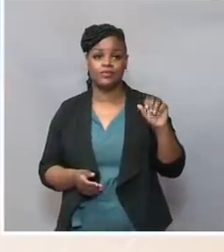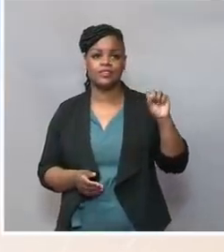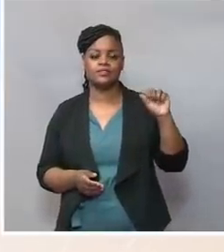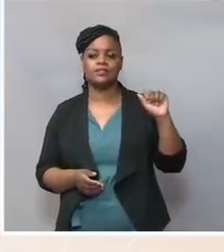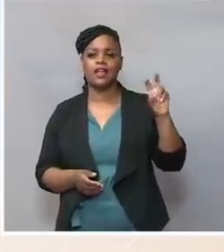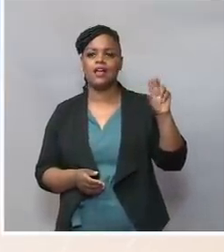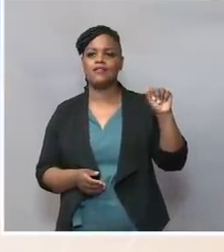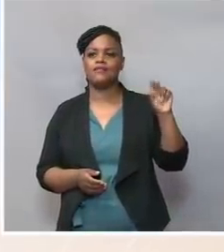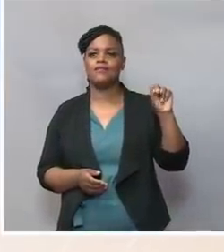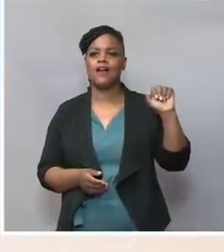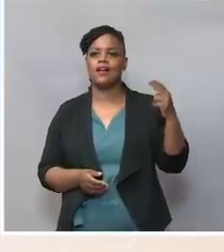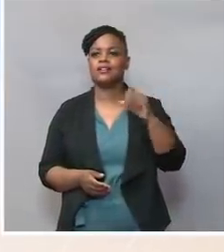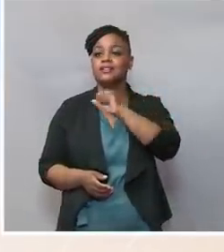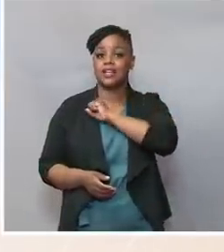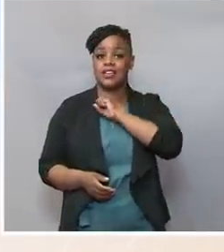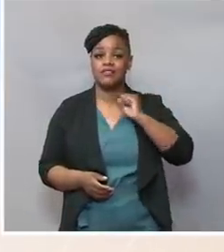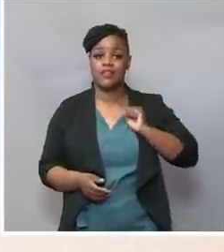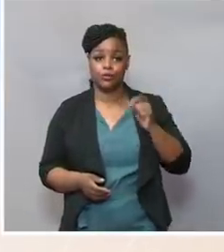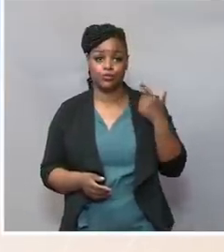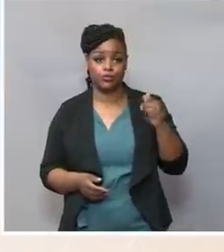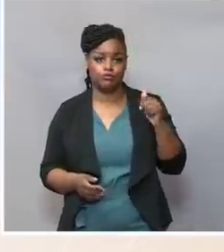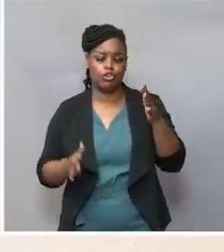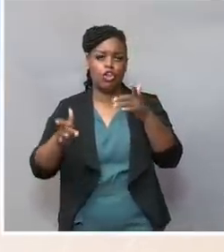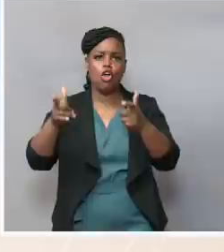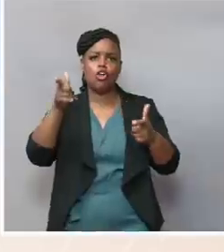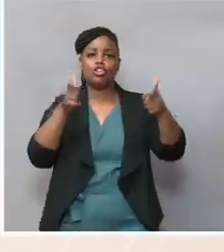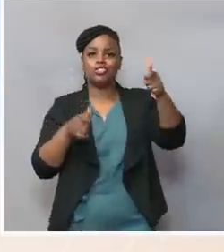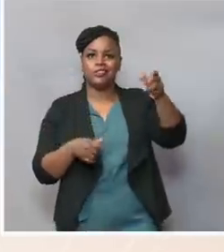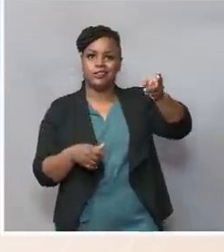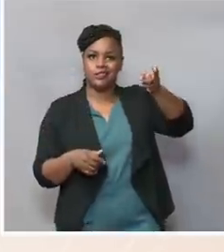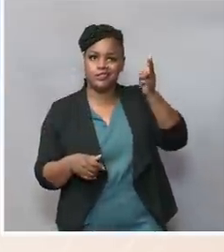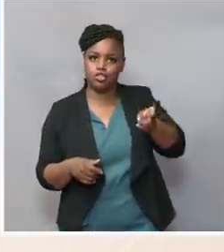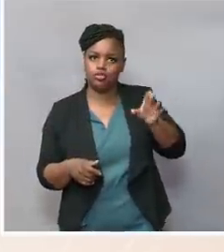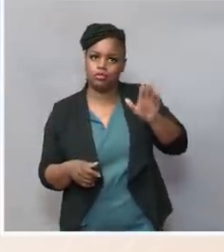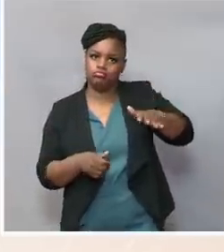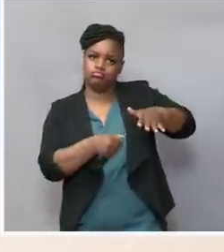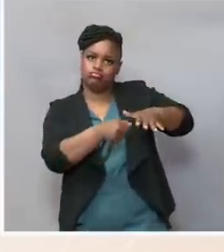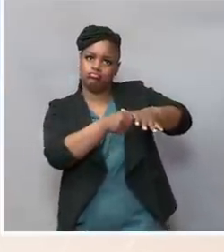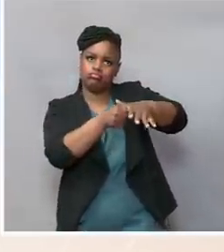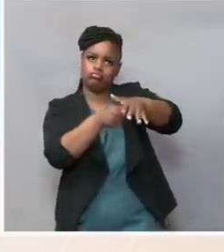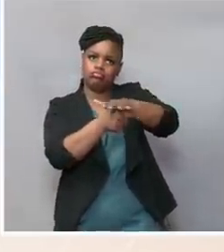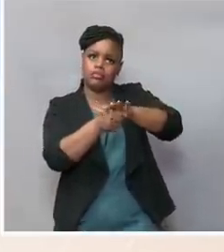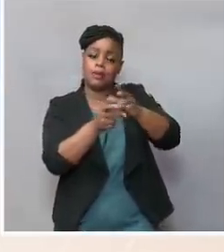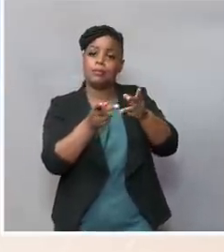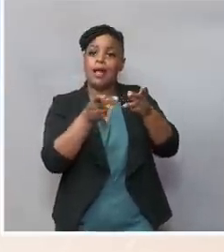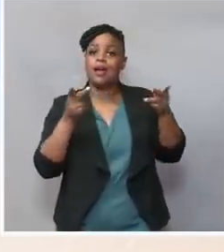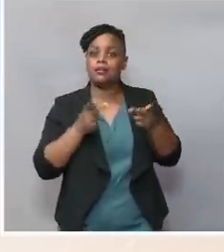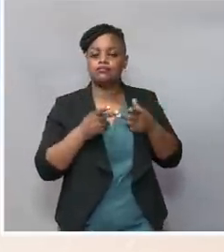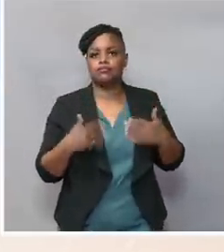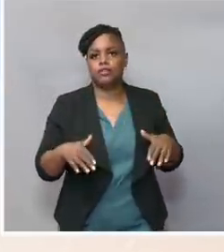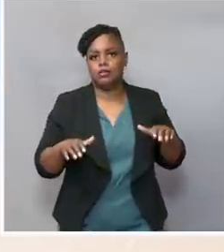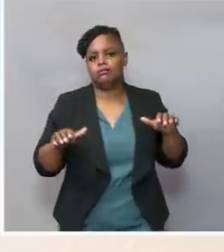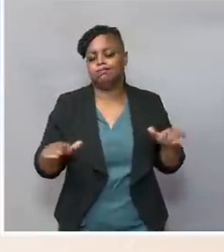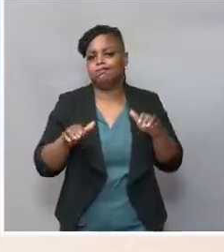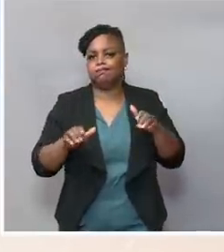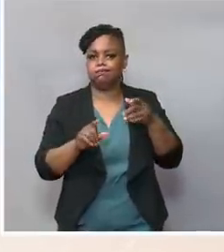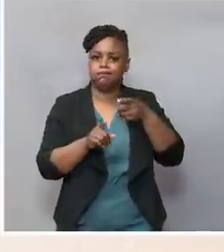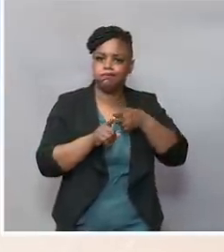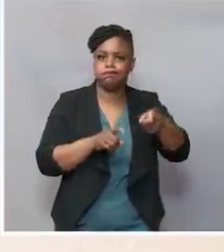in the country, very active historic preservation community. But I wasn't involved in that,